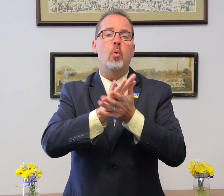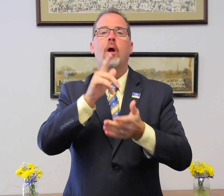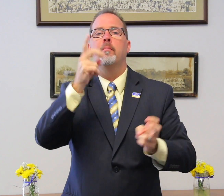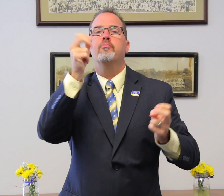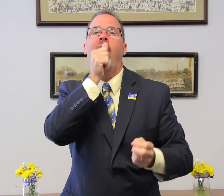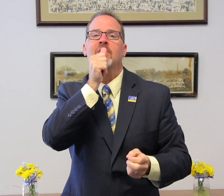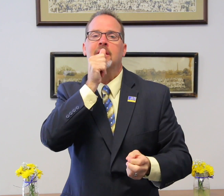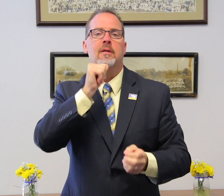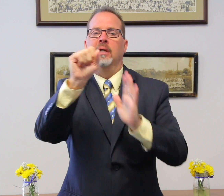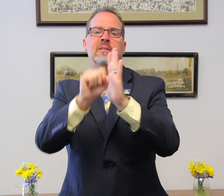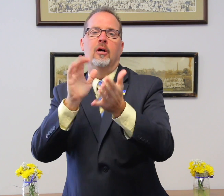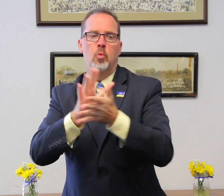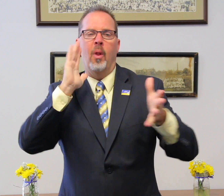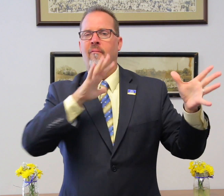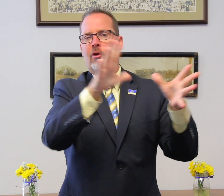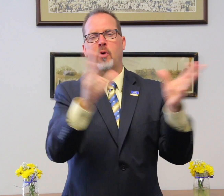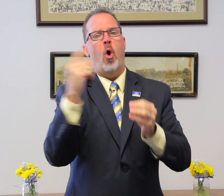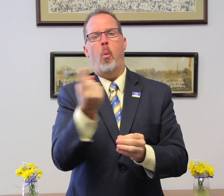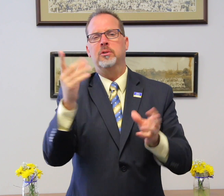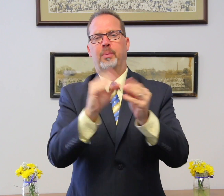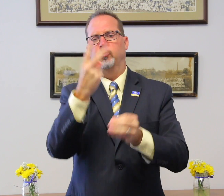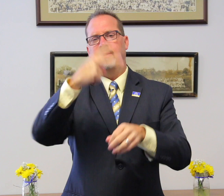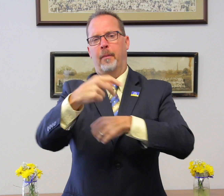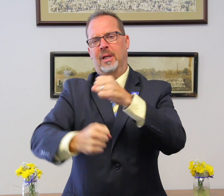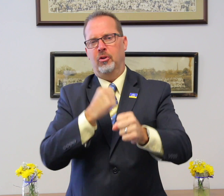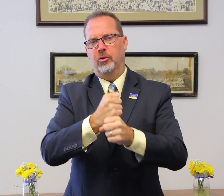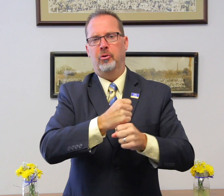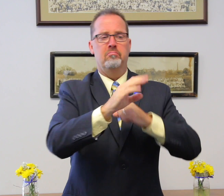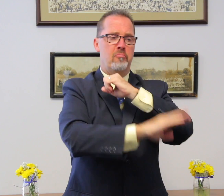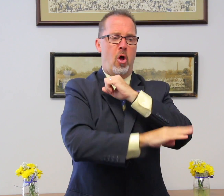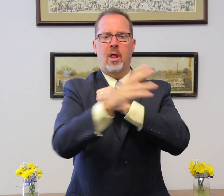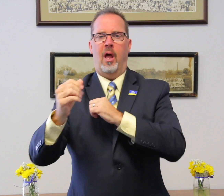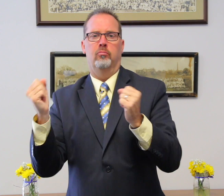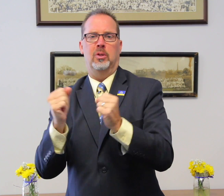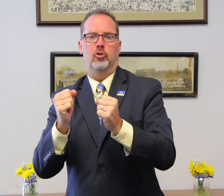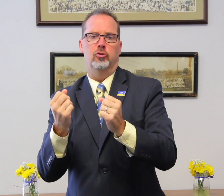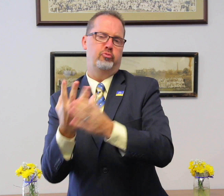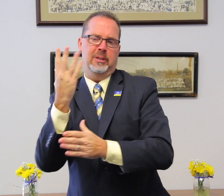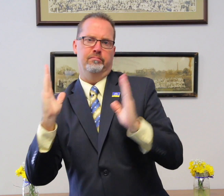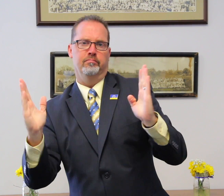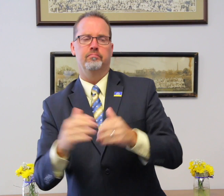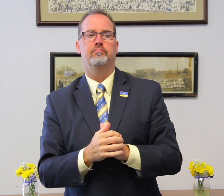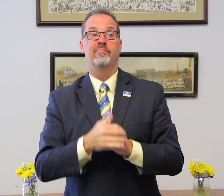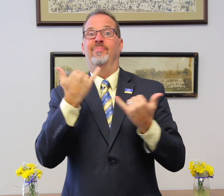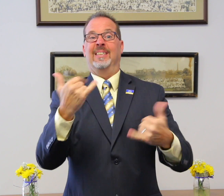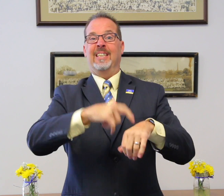event happening for private schools, as opposed to state-funded schools, which happens twice a year in the Fall and in the Winter or Spring. We will be